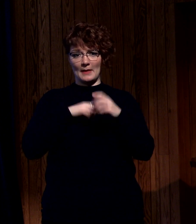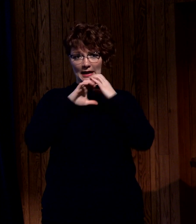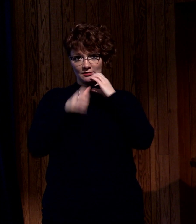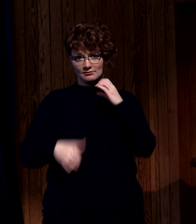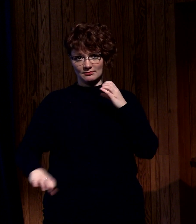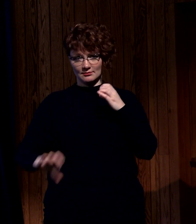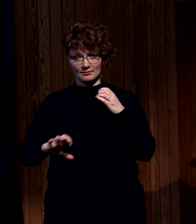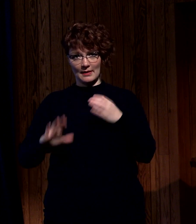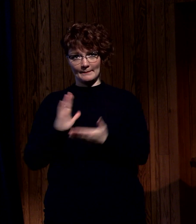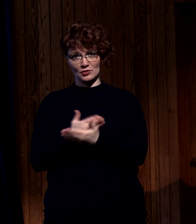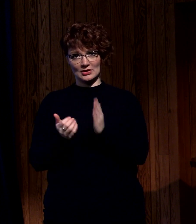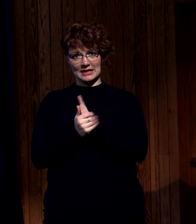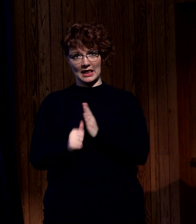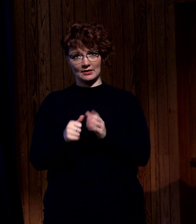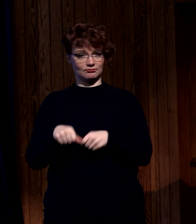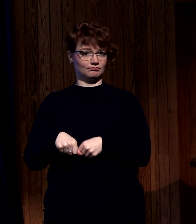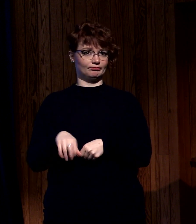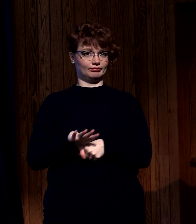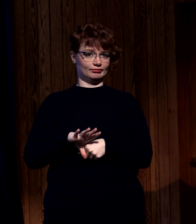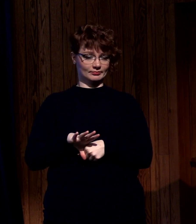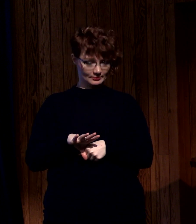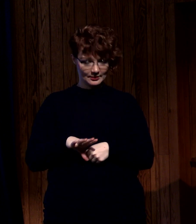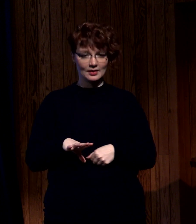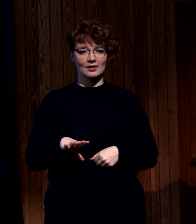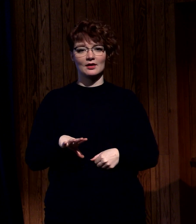musical talent that I have, suggests that I wasn't very